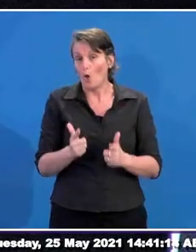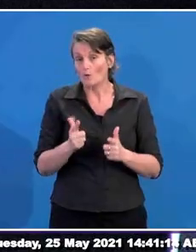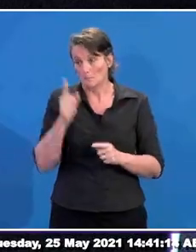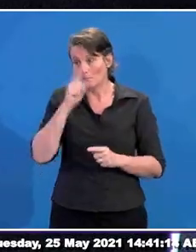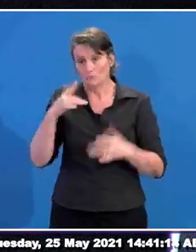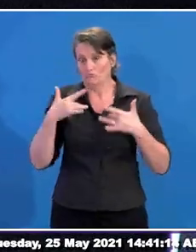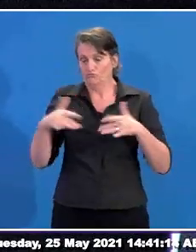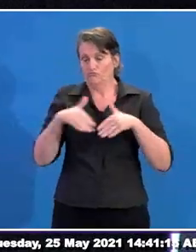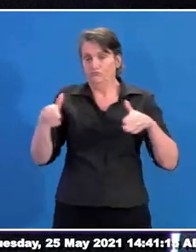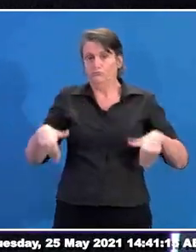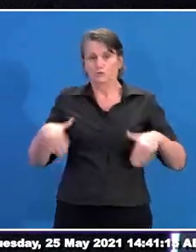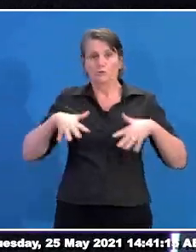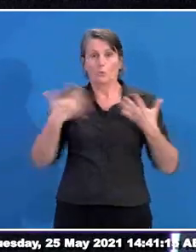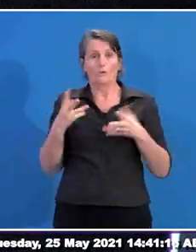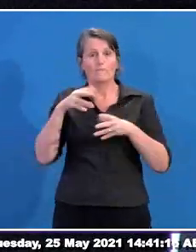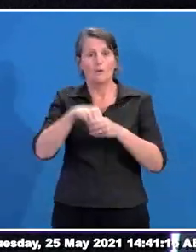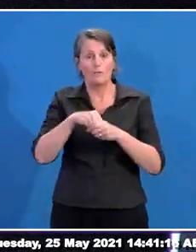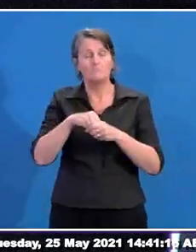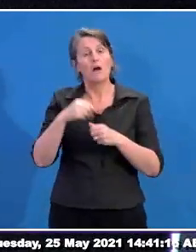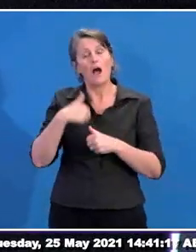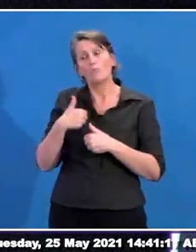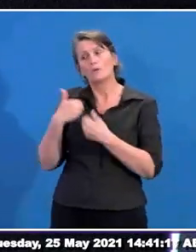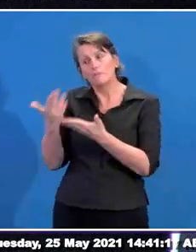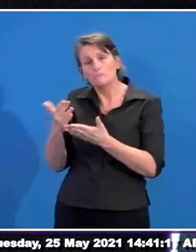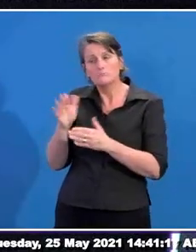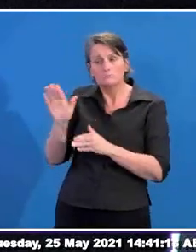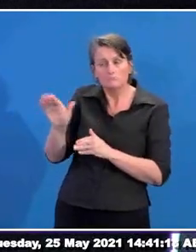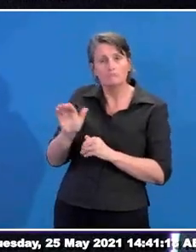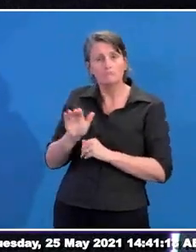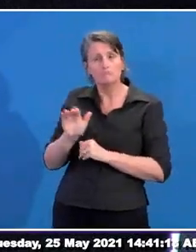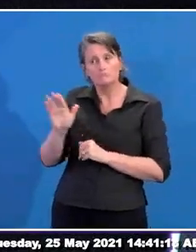I give people several opportunities to engage.